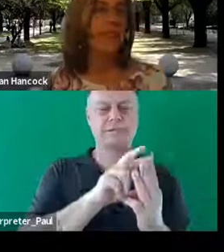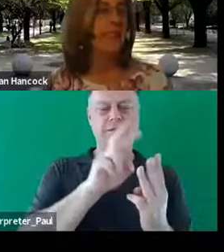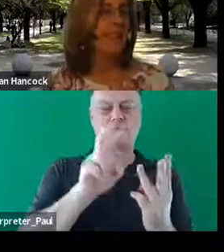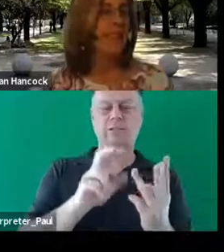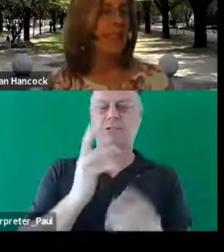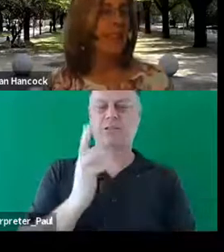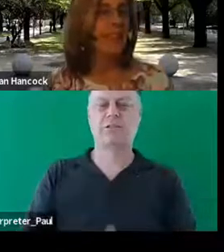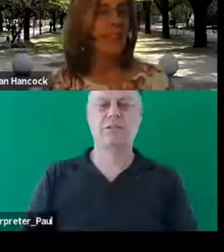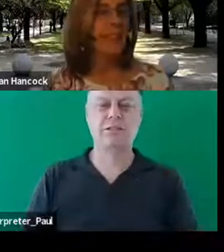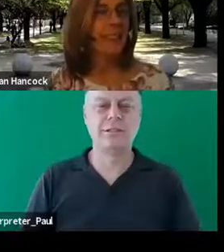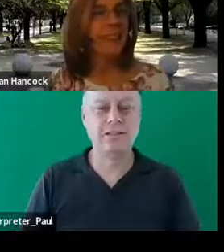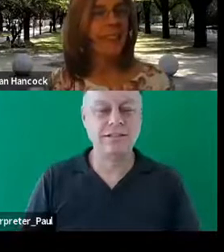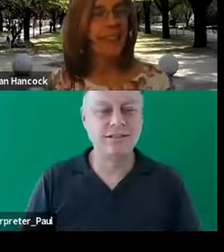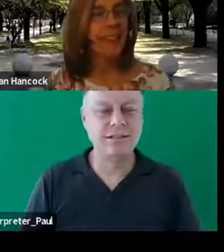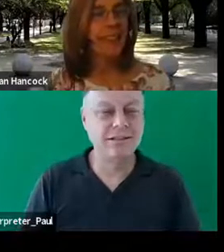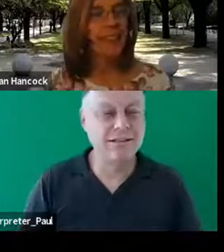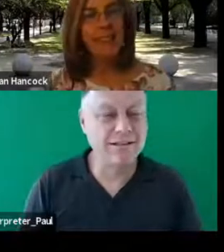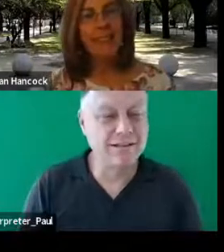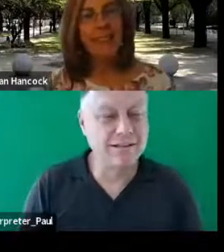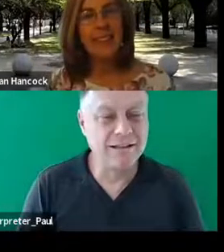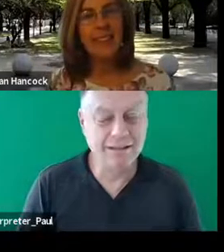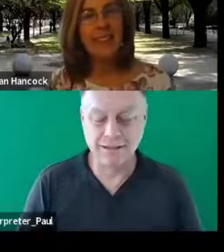I was going to go to Katy. I thought what key challenges did you have